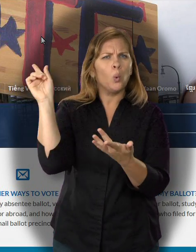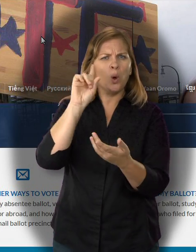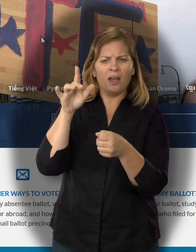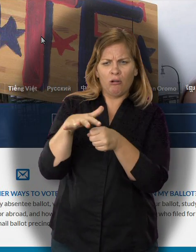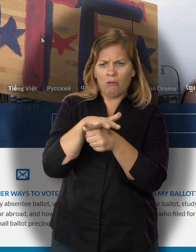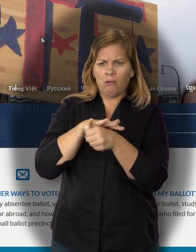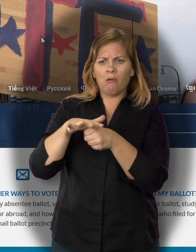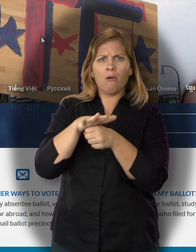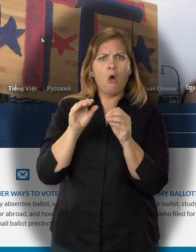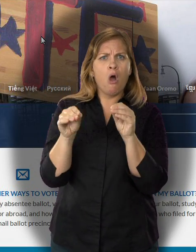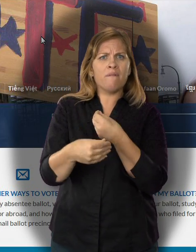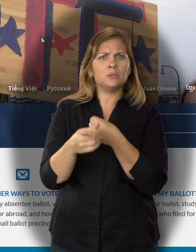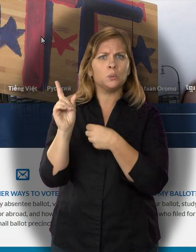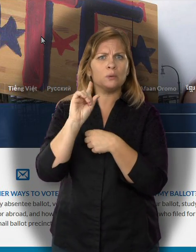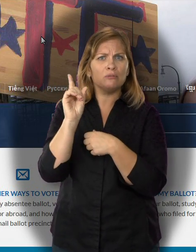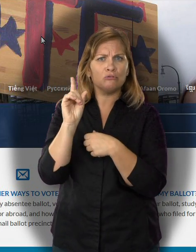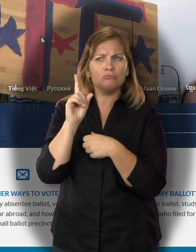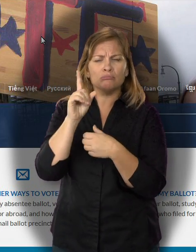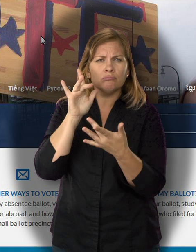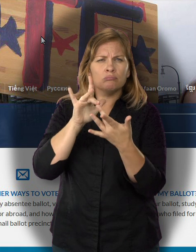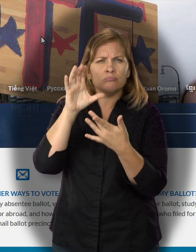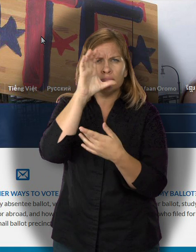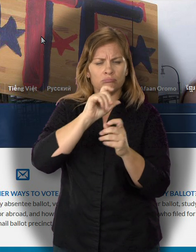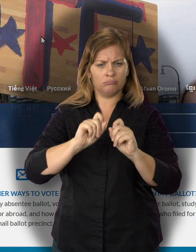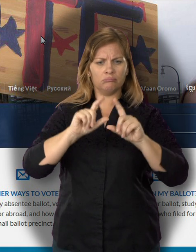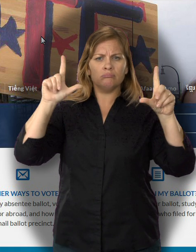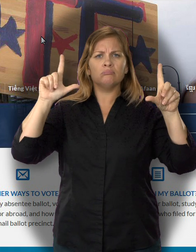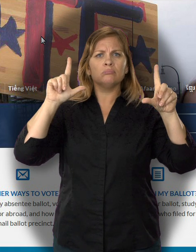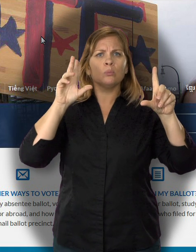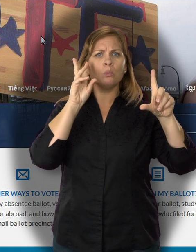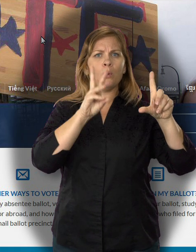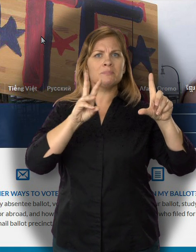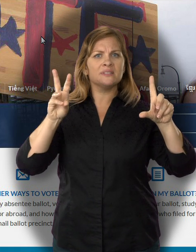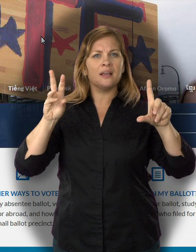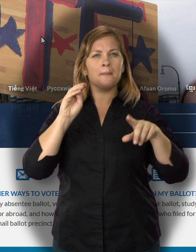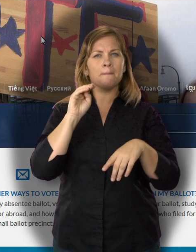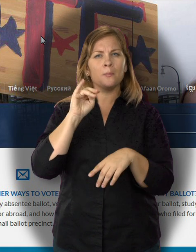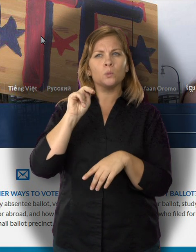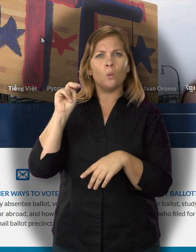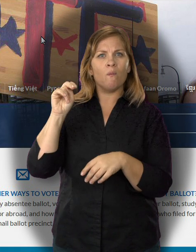You can find your county election official's contact information on the Minnesota Votes website.